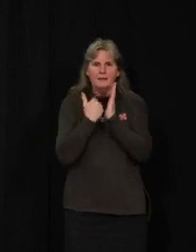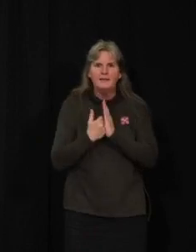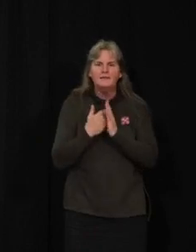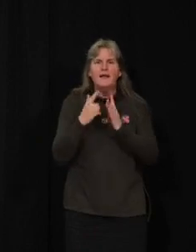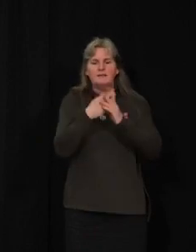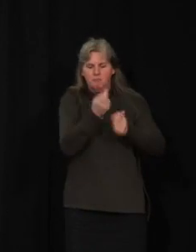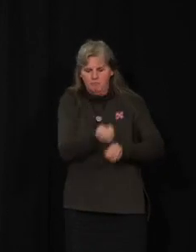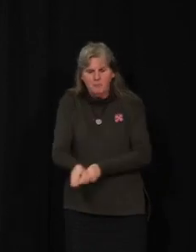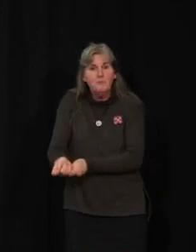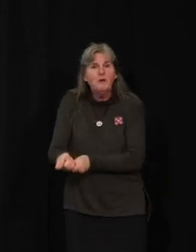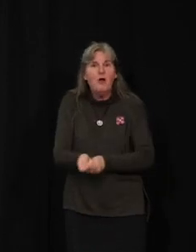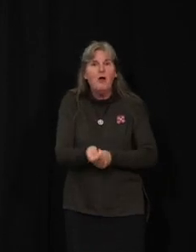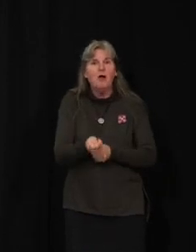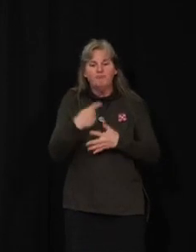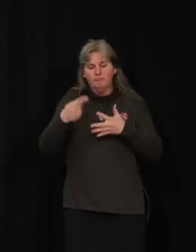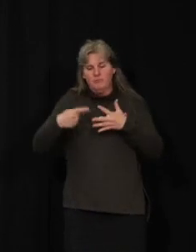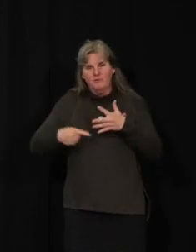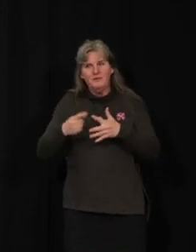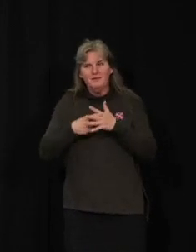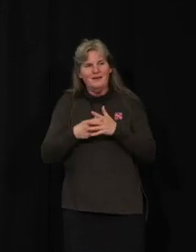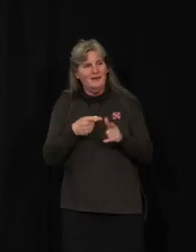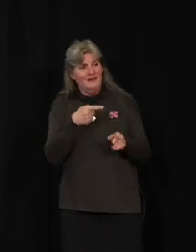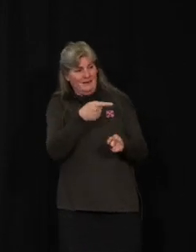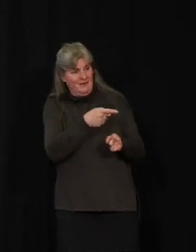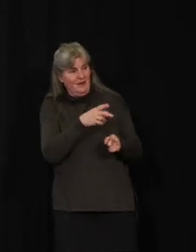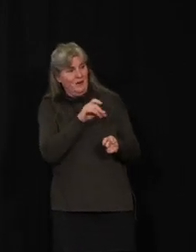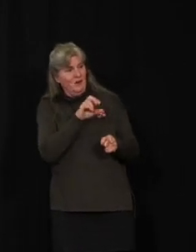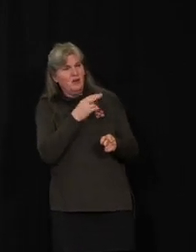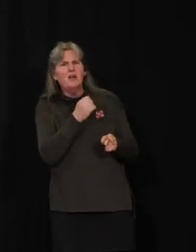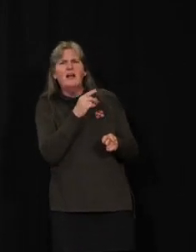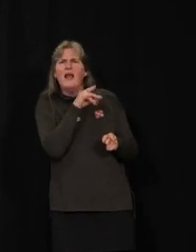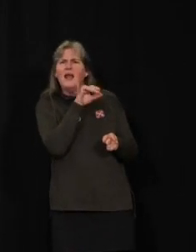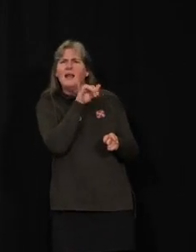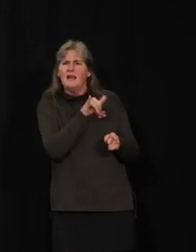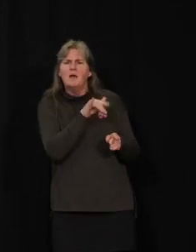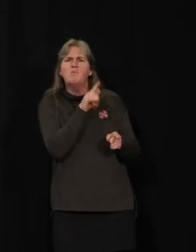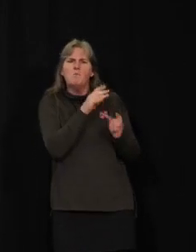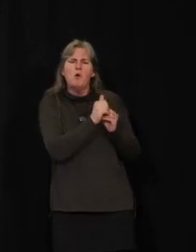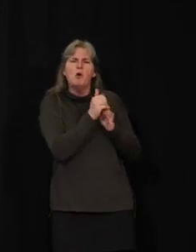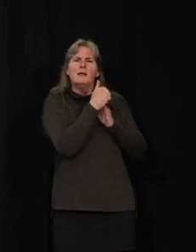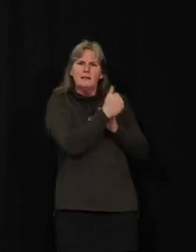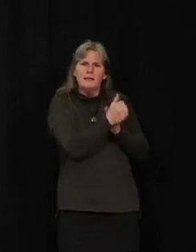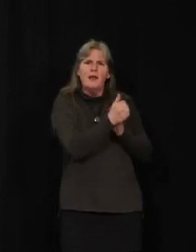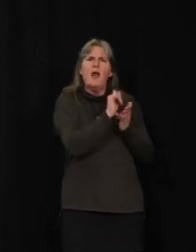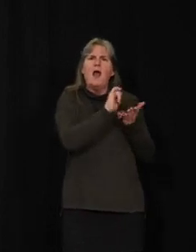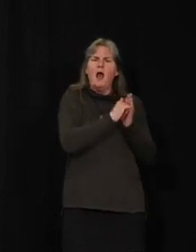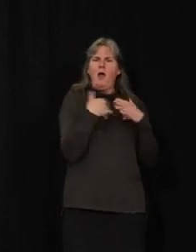A understand Dr Hanley will be speaking about guidelines for allied health professionals in a few moments which is another big